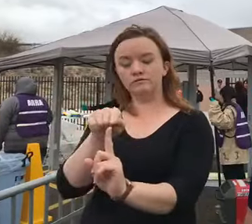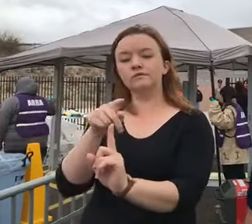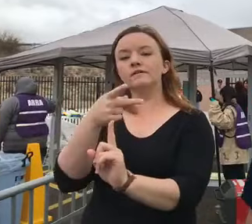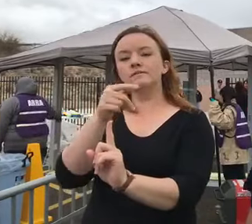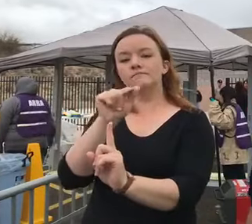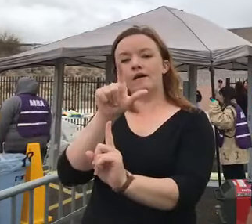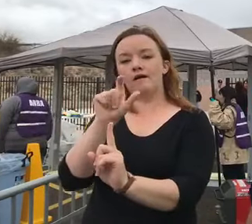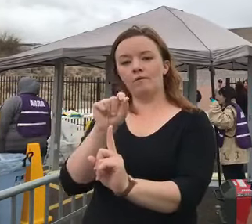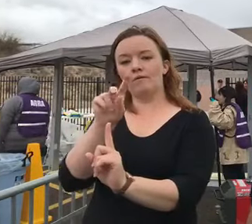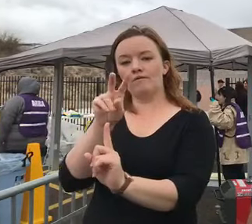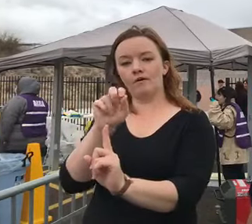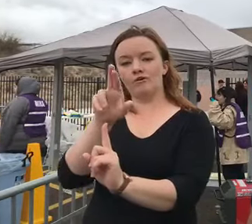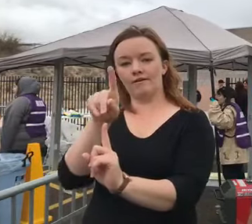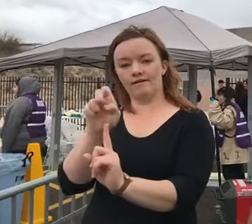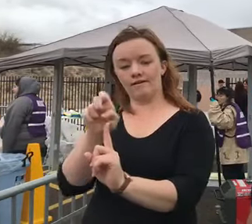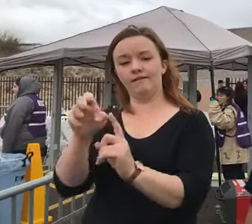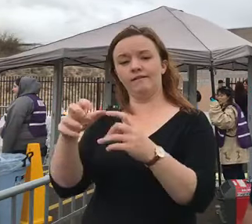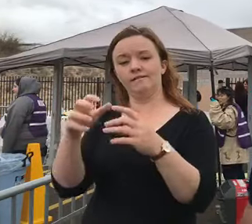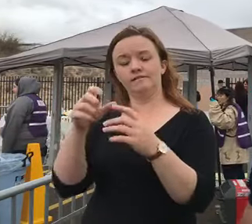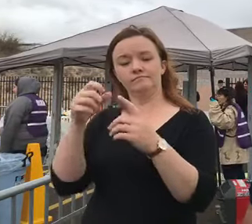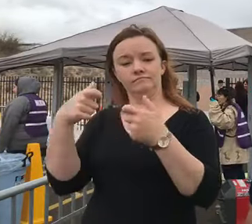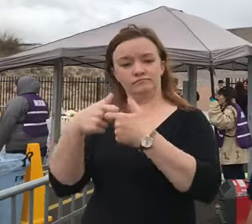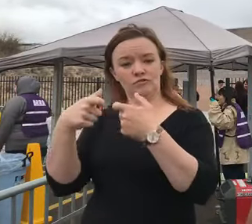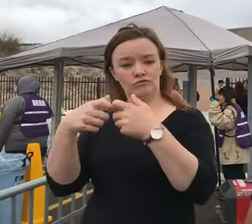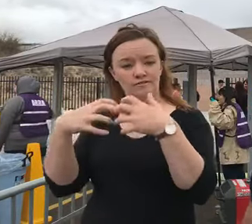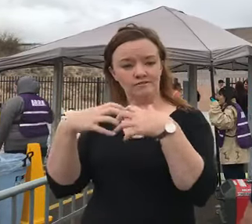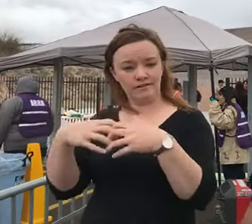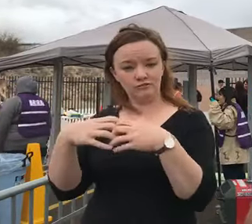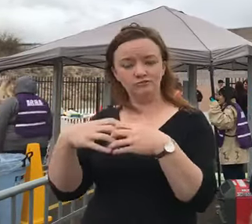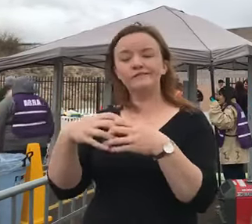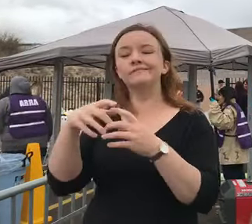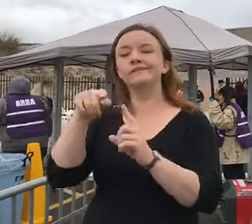Palo Verde Generating Station to give us what's called a protective action